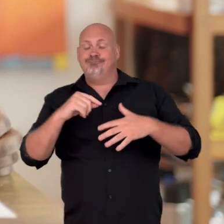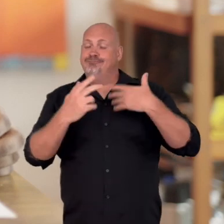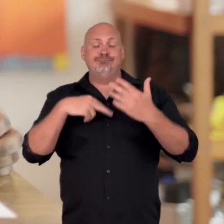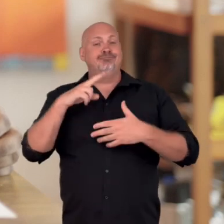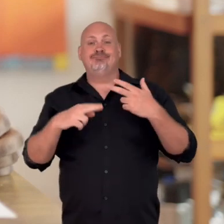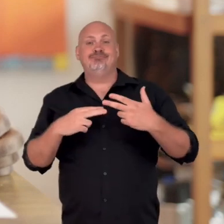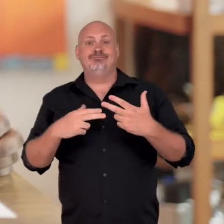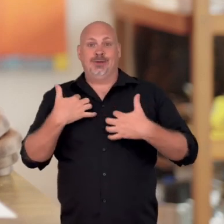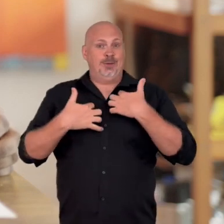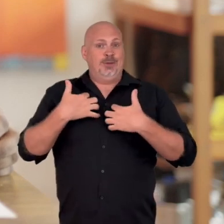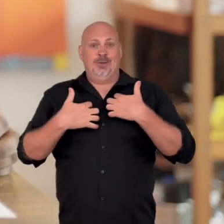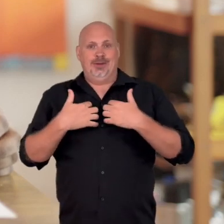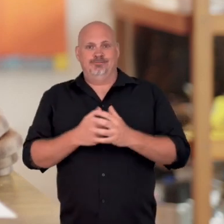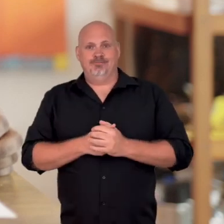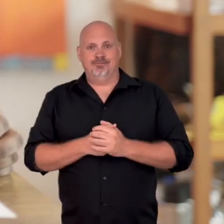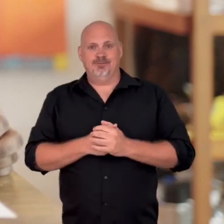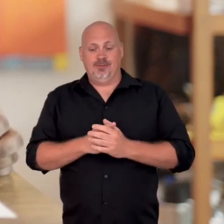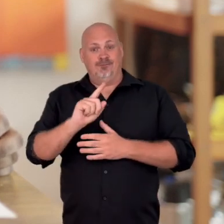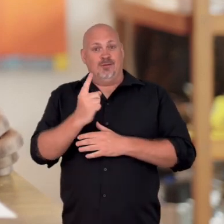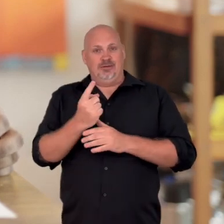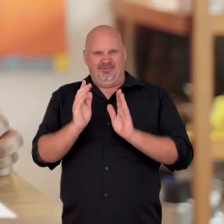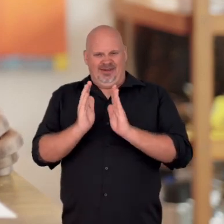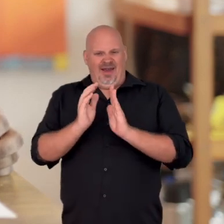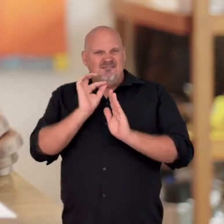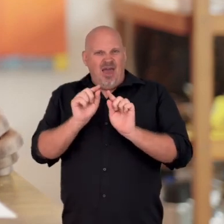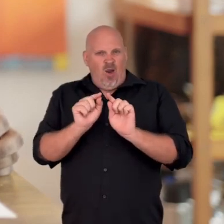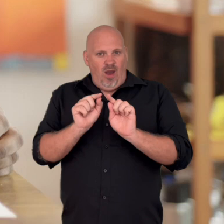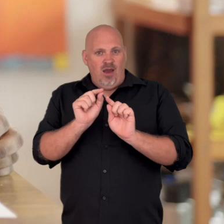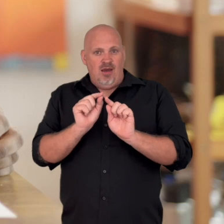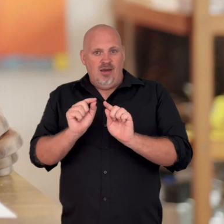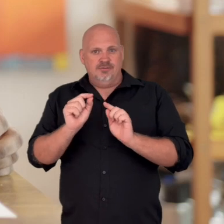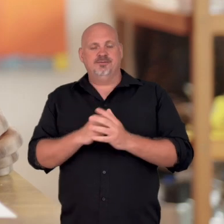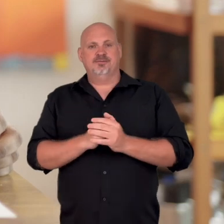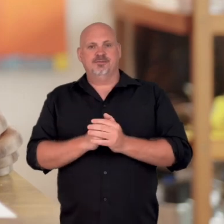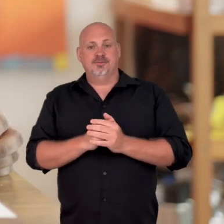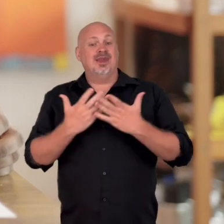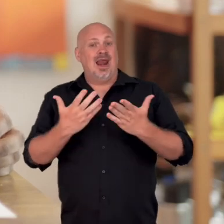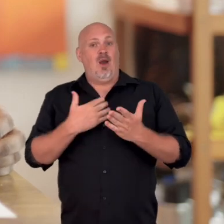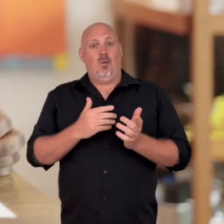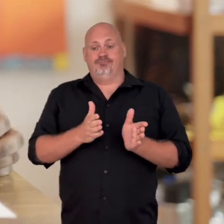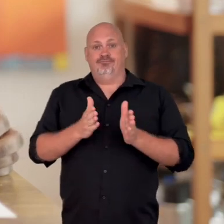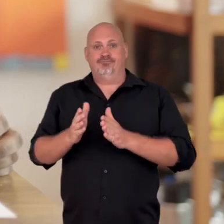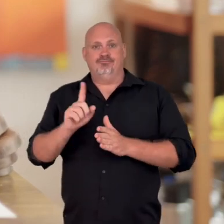and now we go into the mixing of the palette which is the exciting part for me